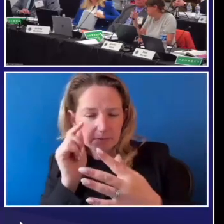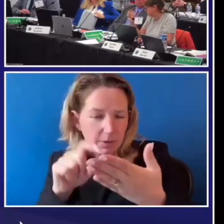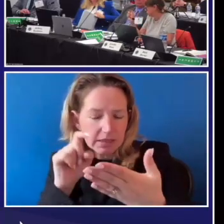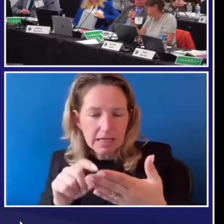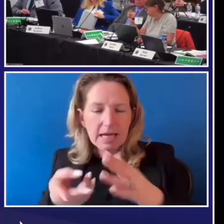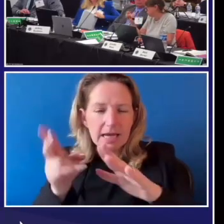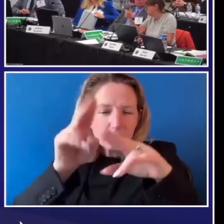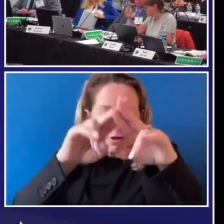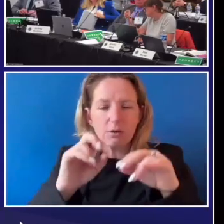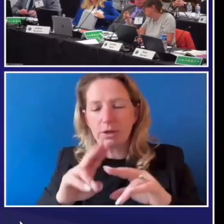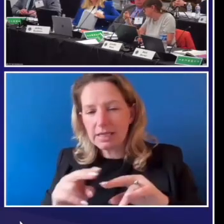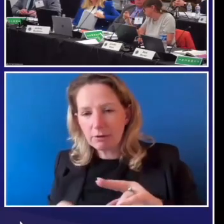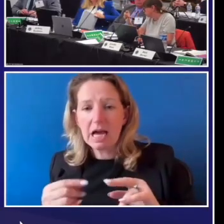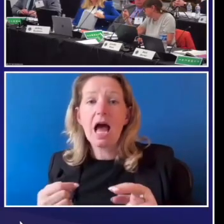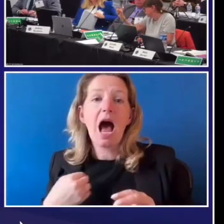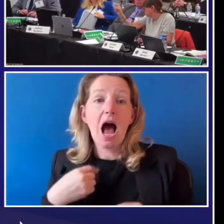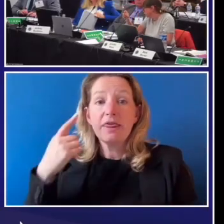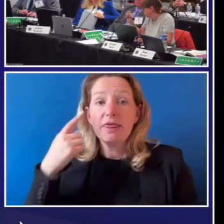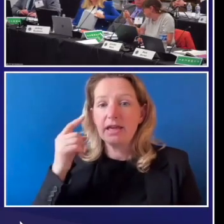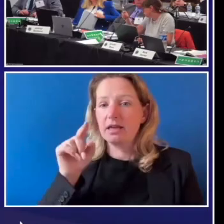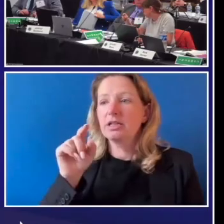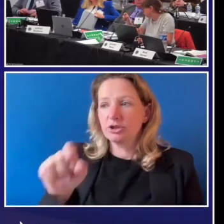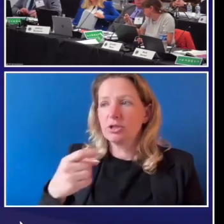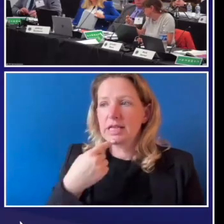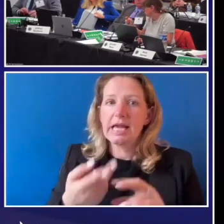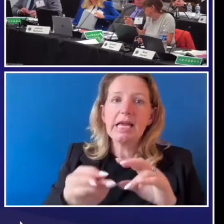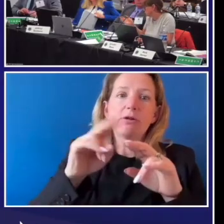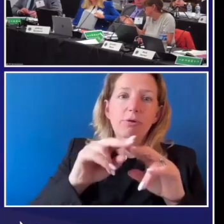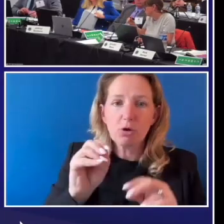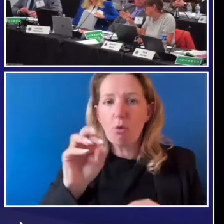I think it should say increase or decrease at every time you mention it, because you can screw up.